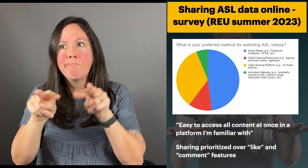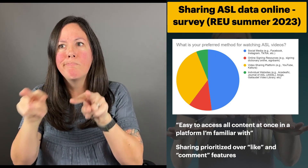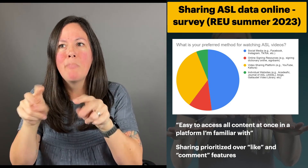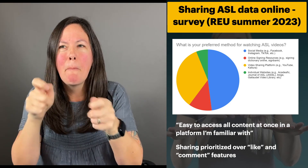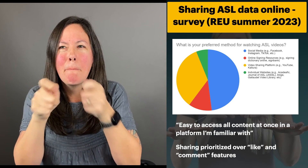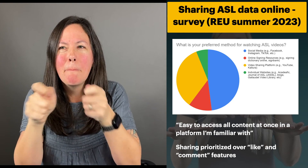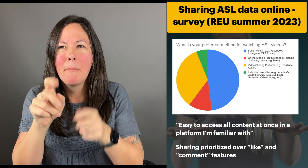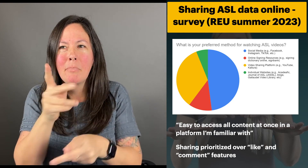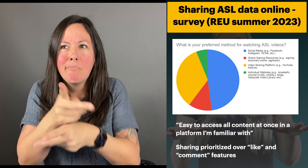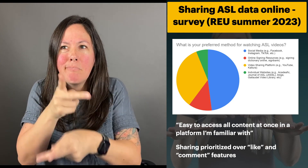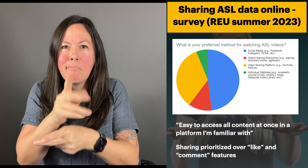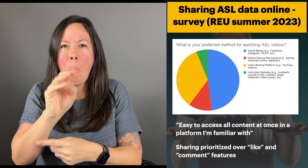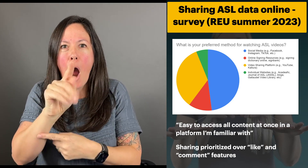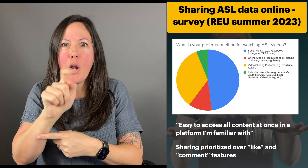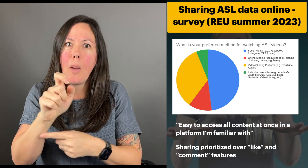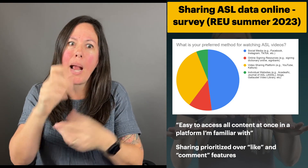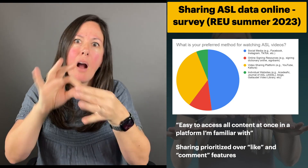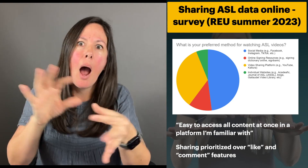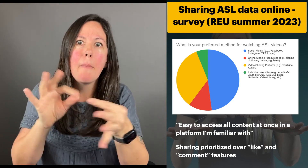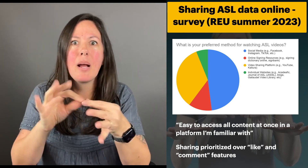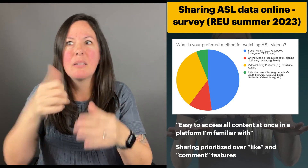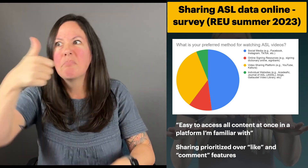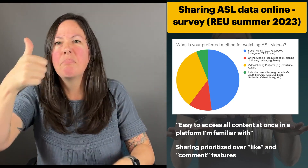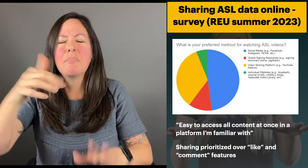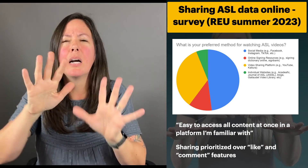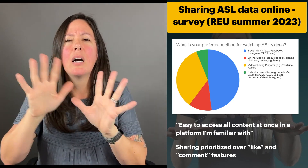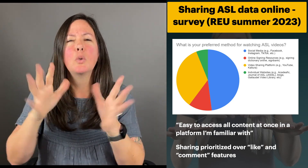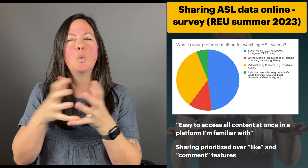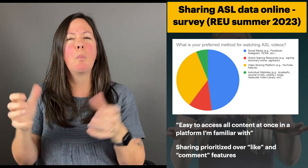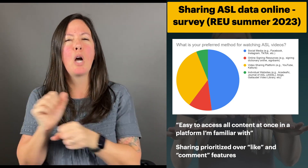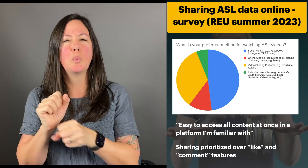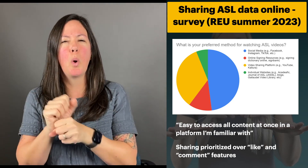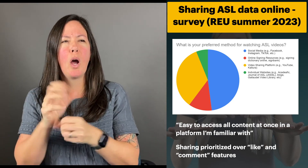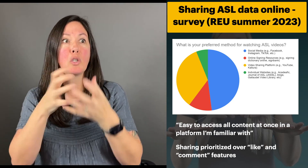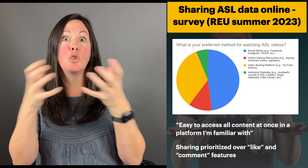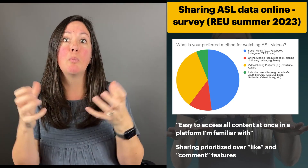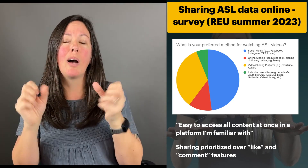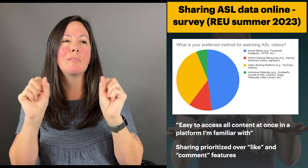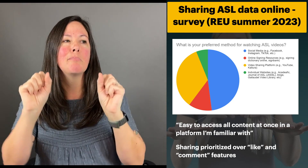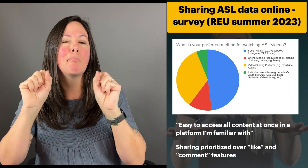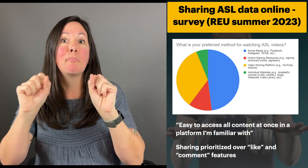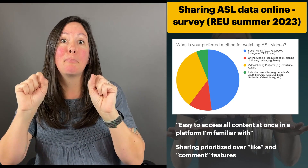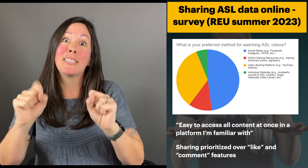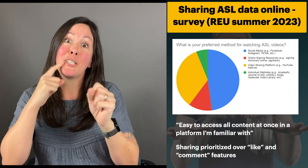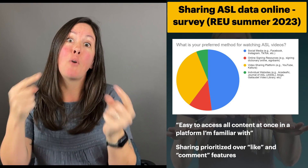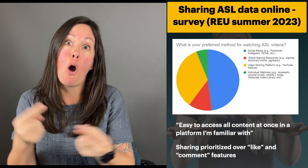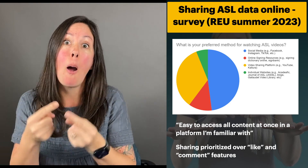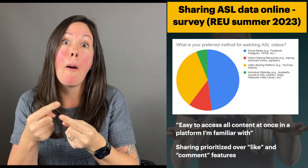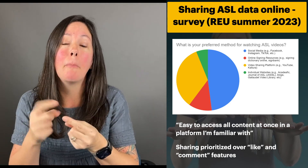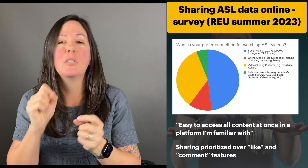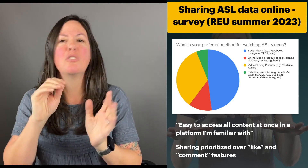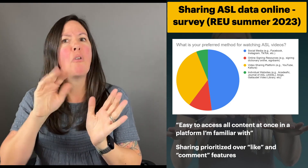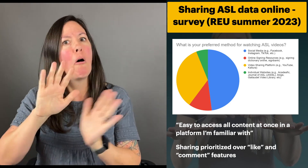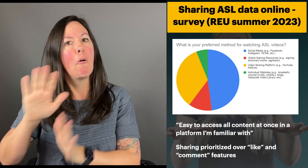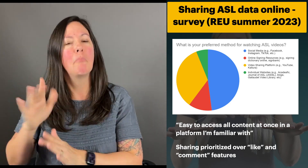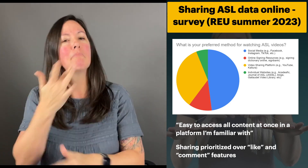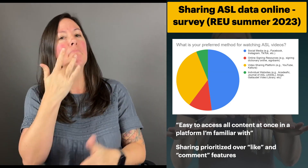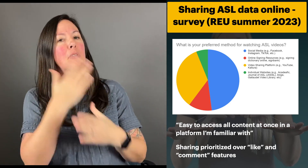share it or cite it more than being able to comment on it or click a like